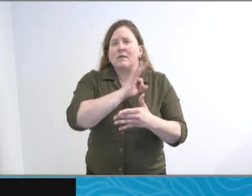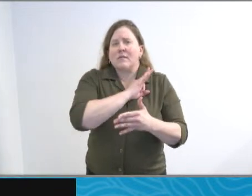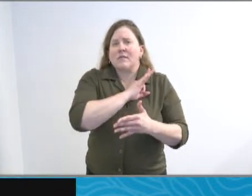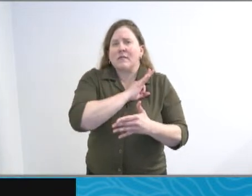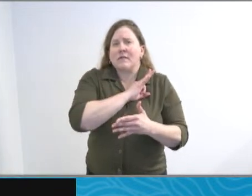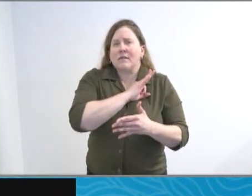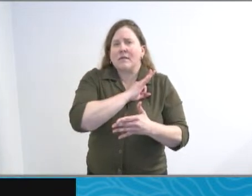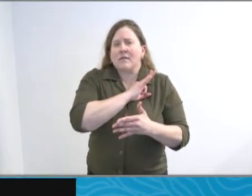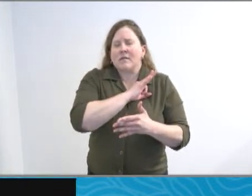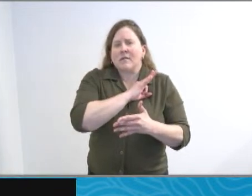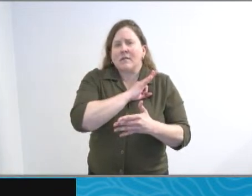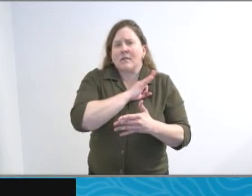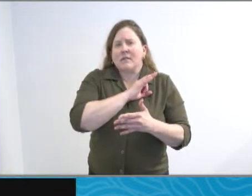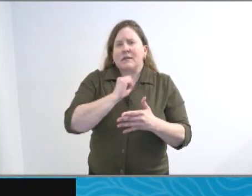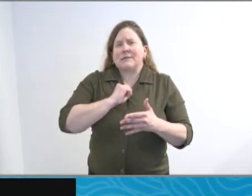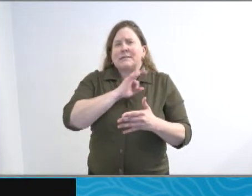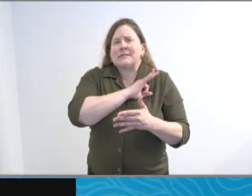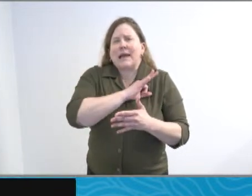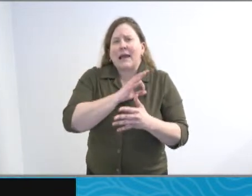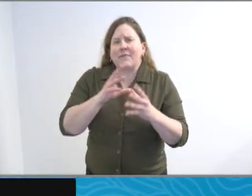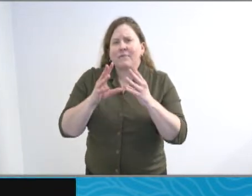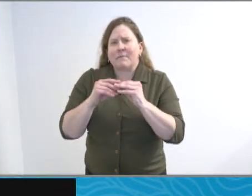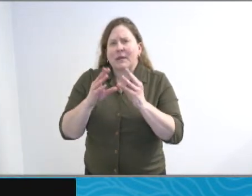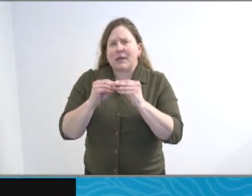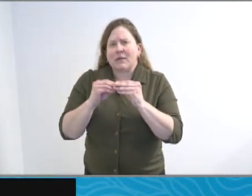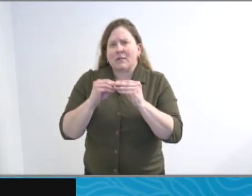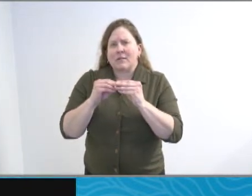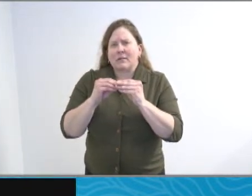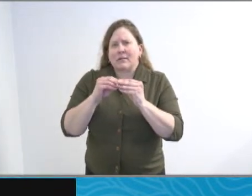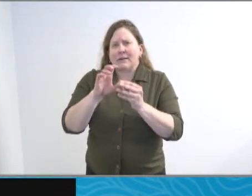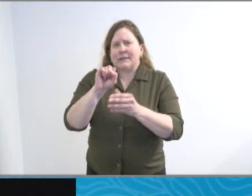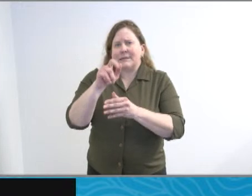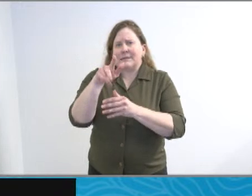in staff meetings and site administrative meetings.